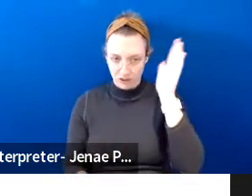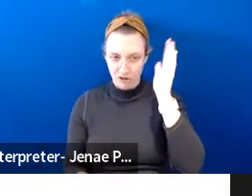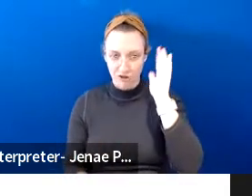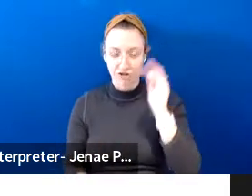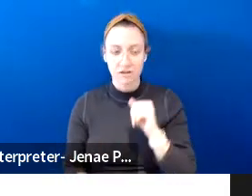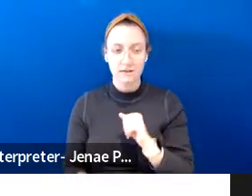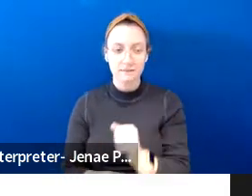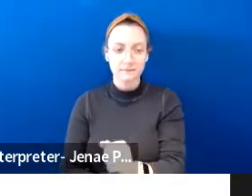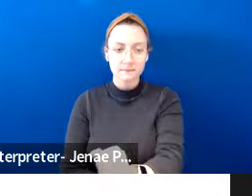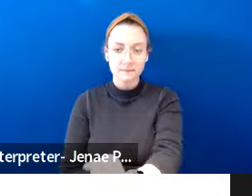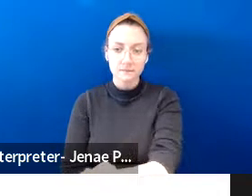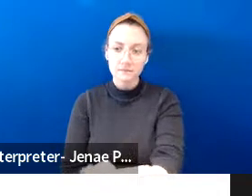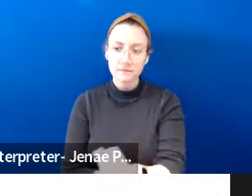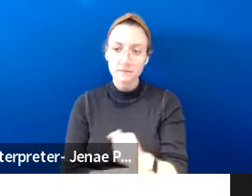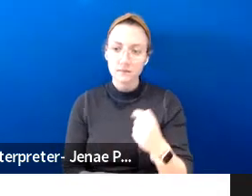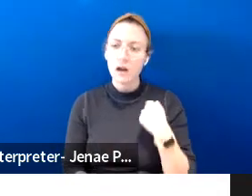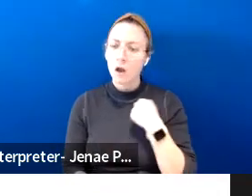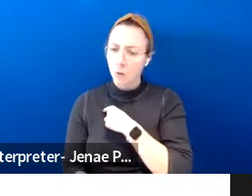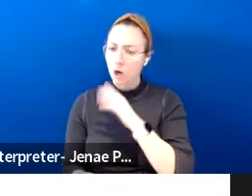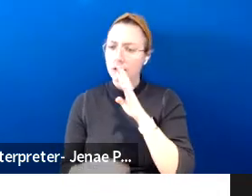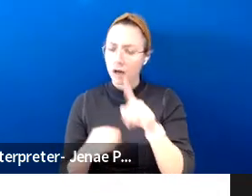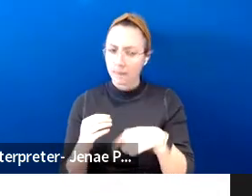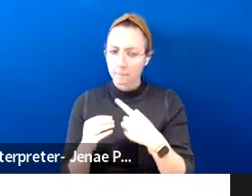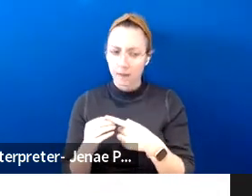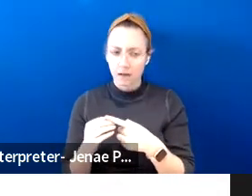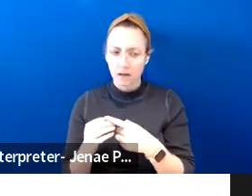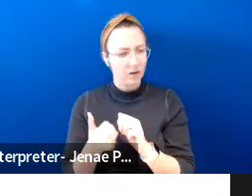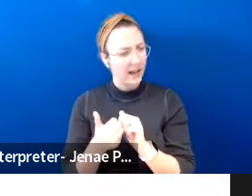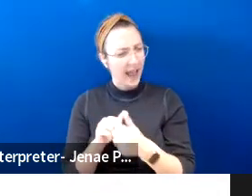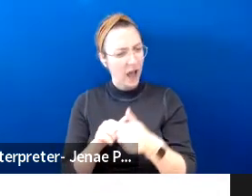As we're talking about it, how is this material going to apply to your own life?